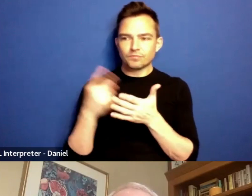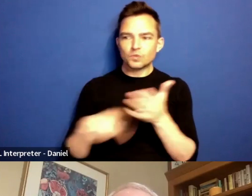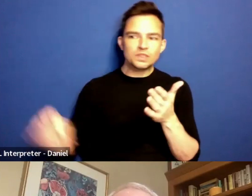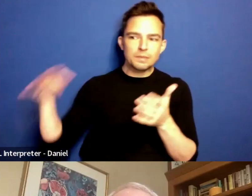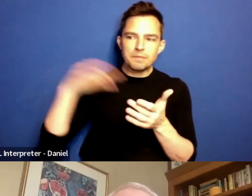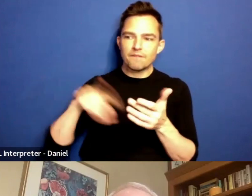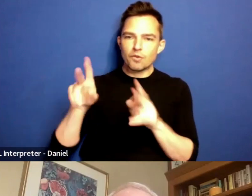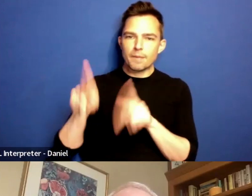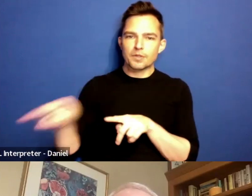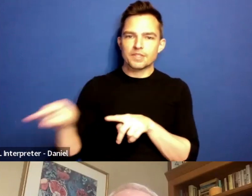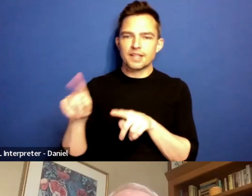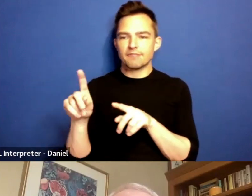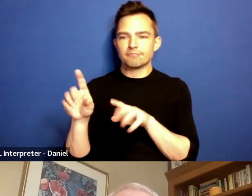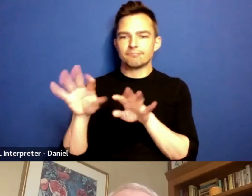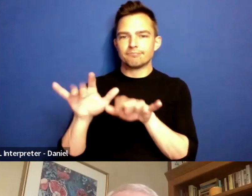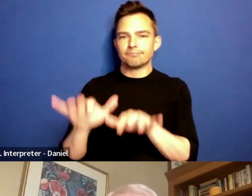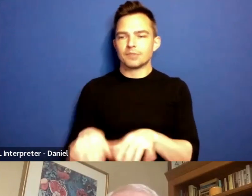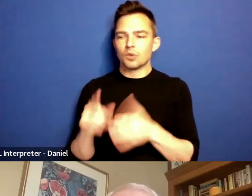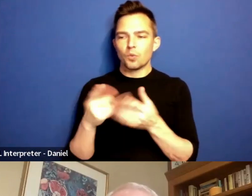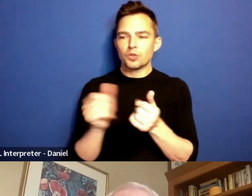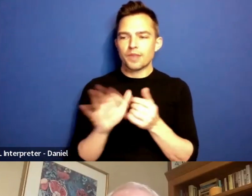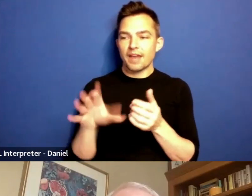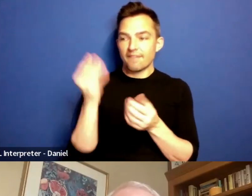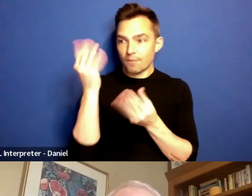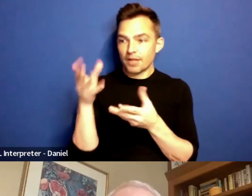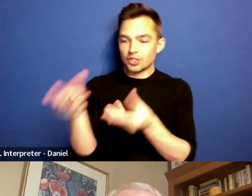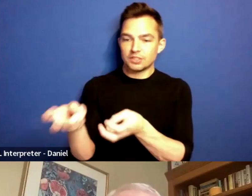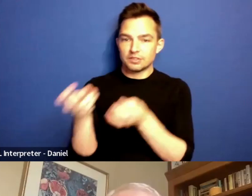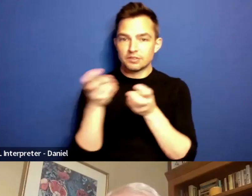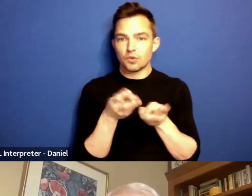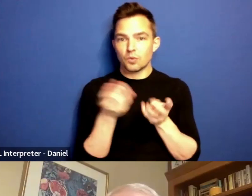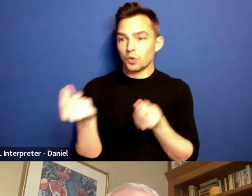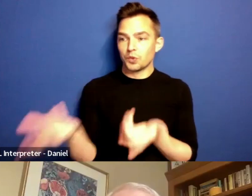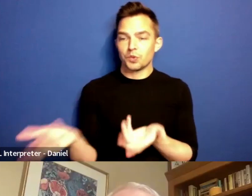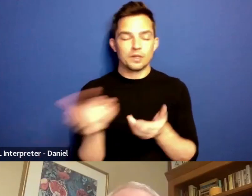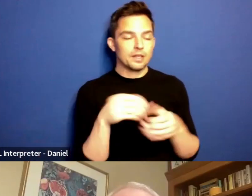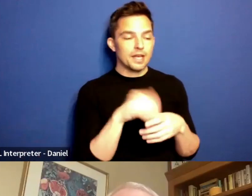person someone was asking? What do you do with the information etc. John Corrigan: So in our case, in the No Wrong Door, then that is flagged, as that record goes